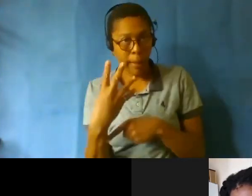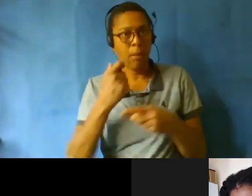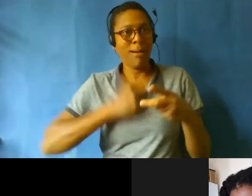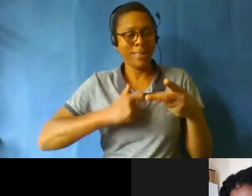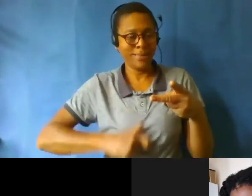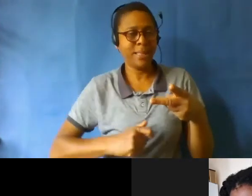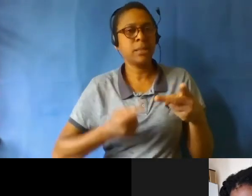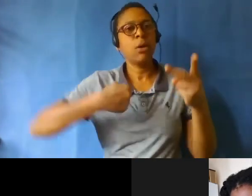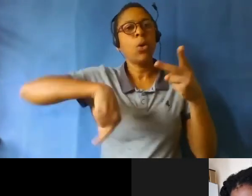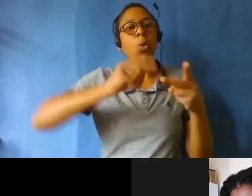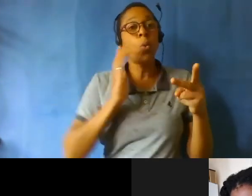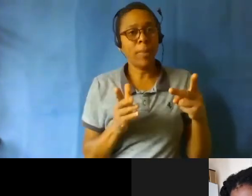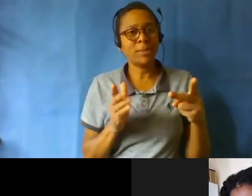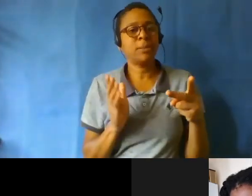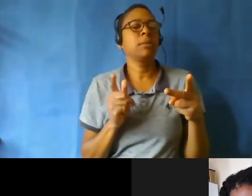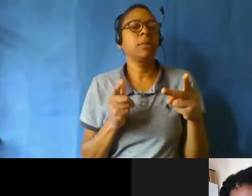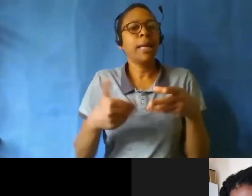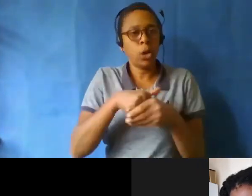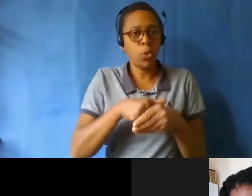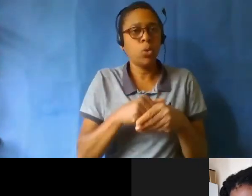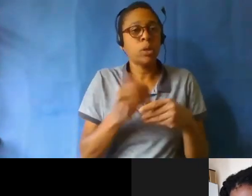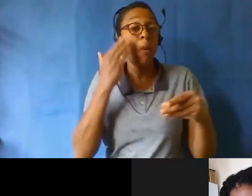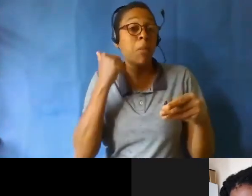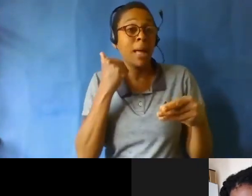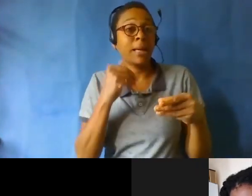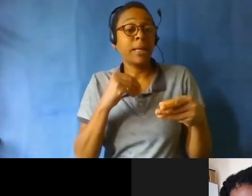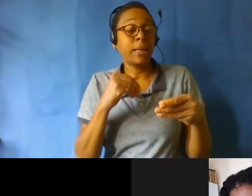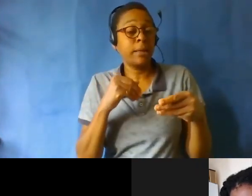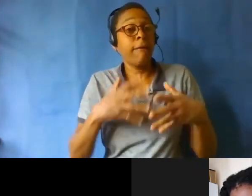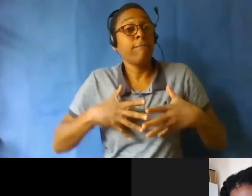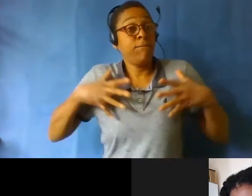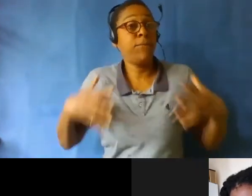family we must include those of us that are fat we must include those of us that